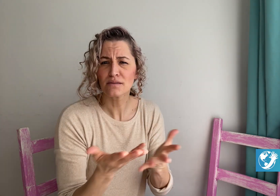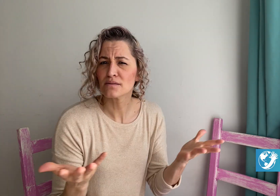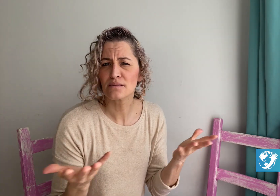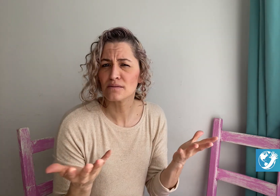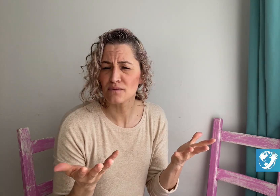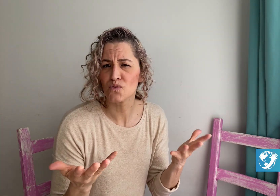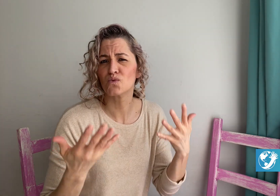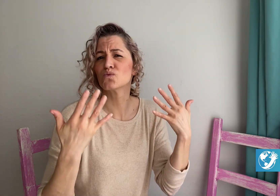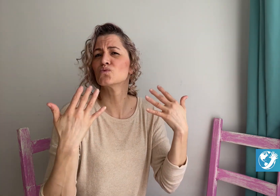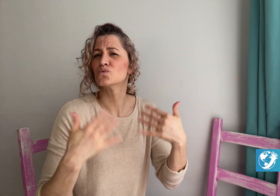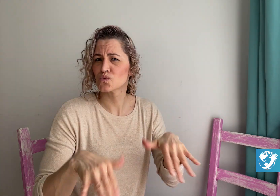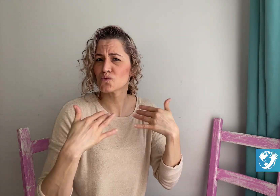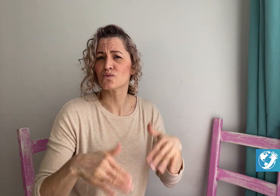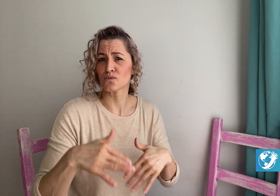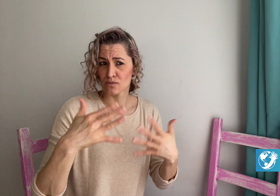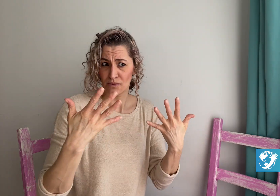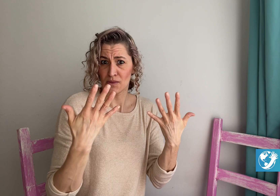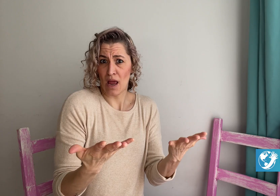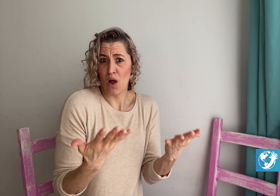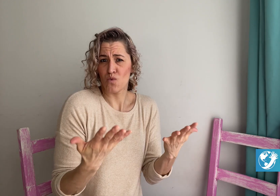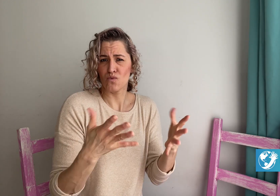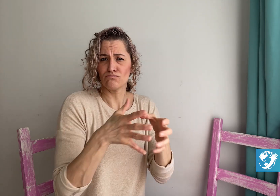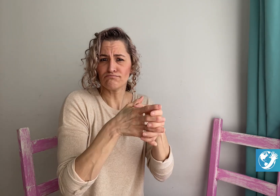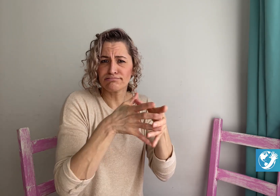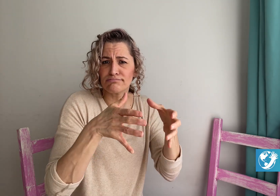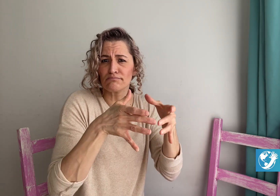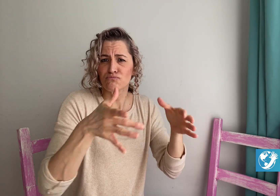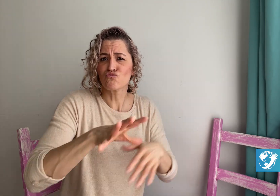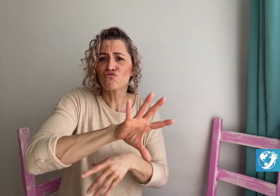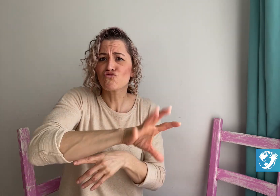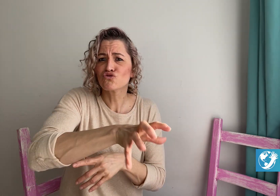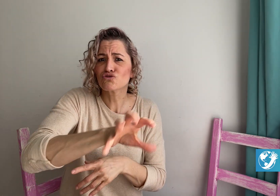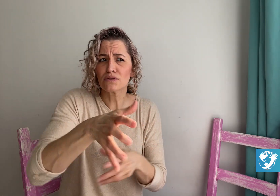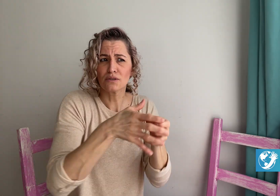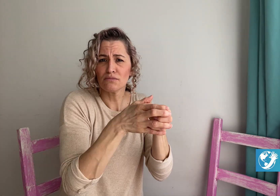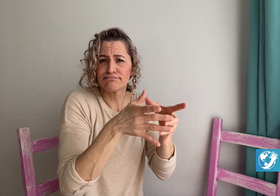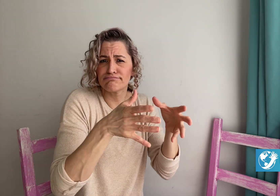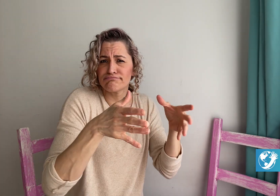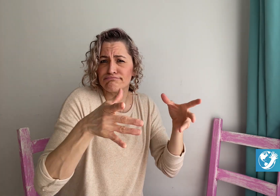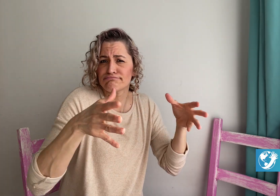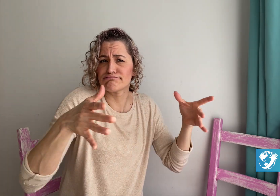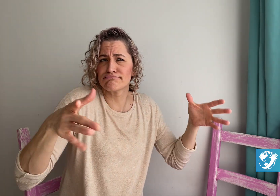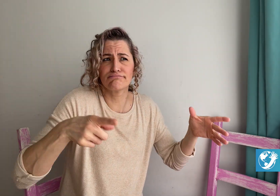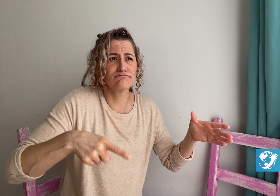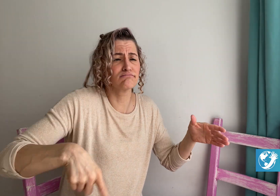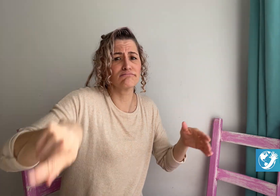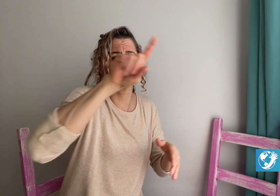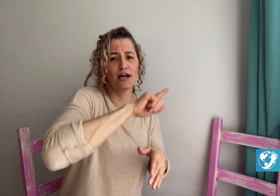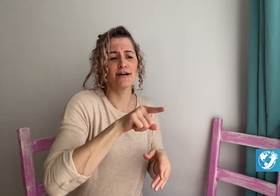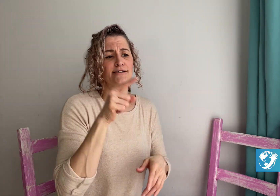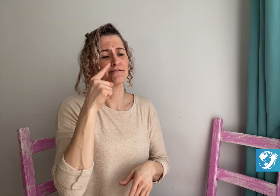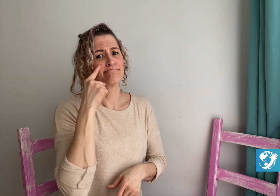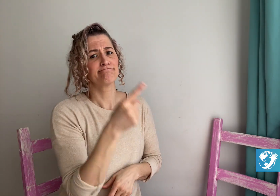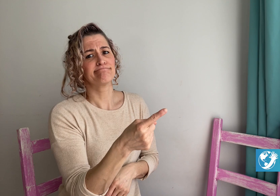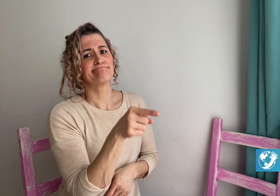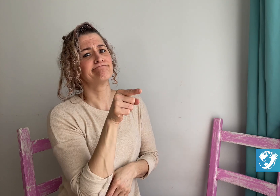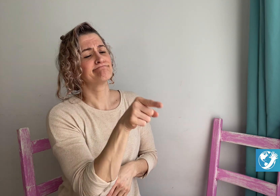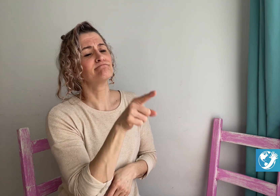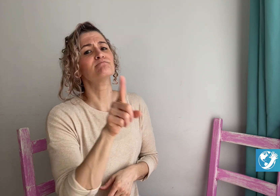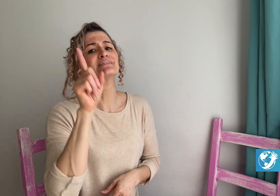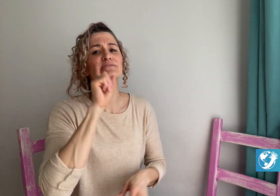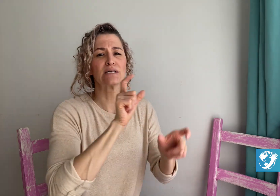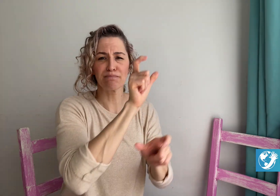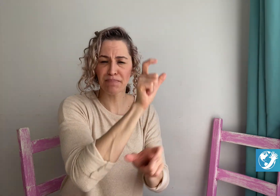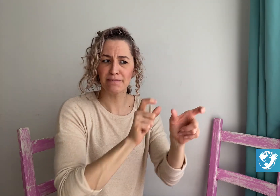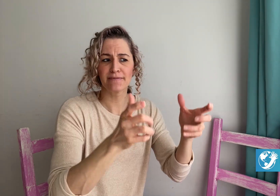An increasing number of countries recognize Deaf people